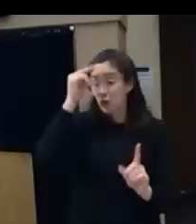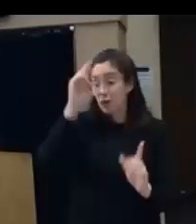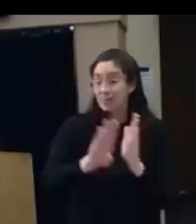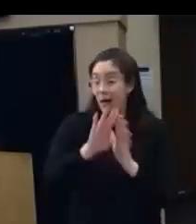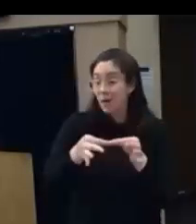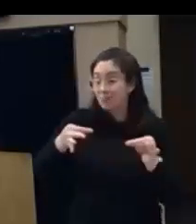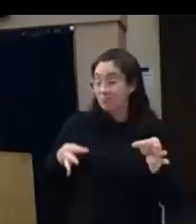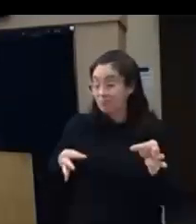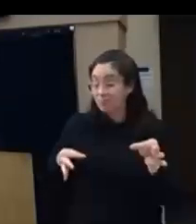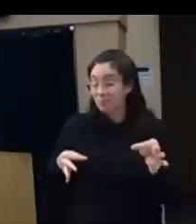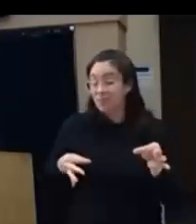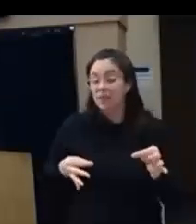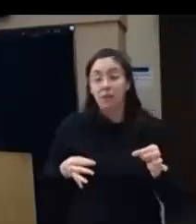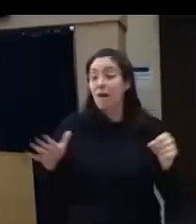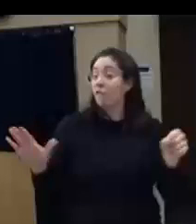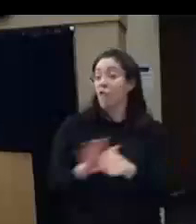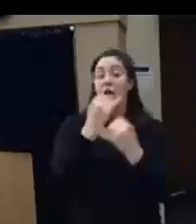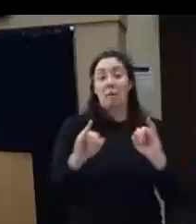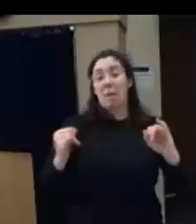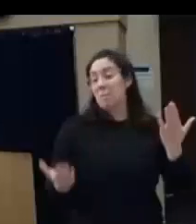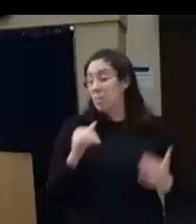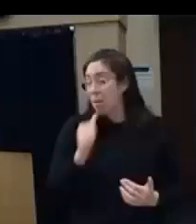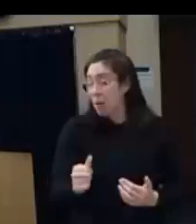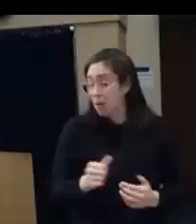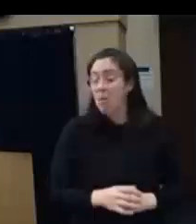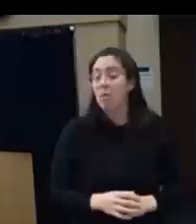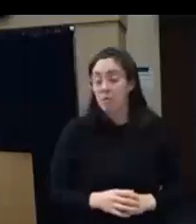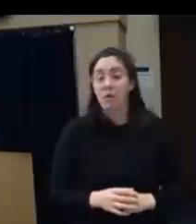them will be able to become fully independent so we want to help them become as independent